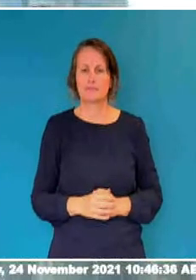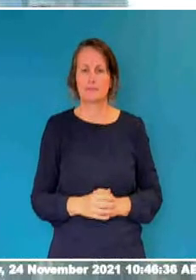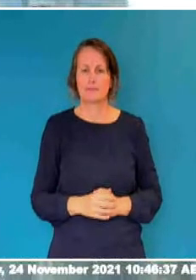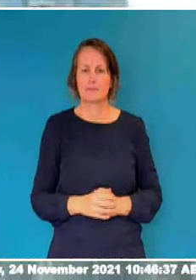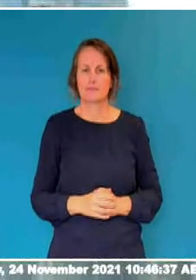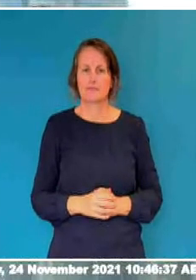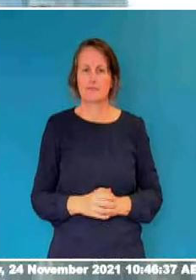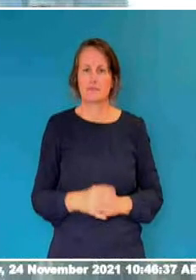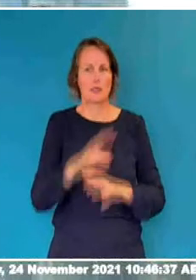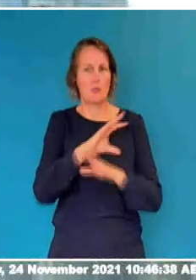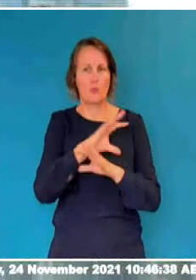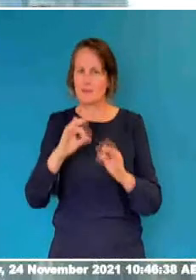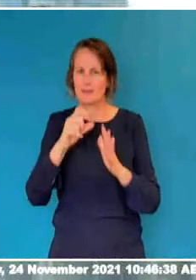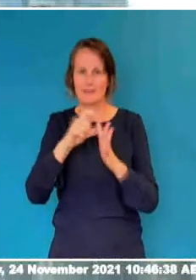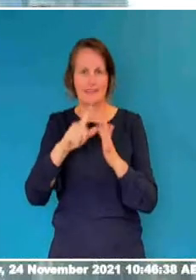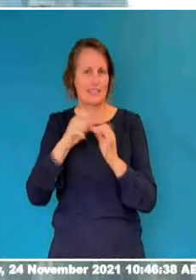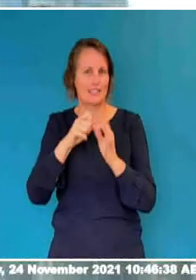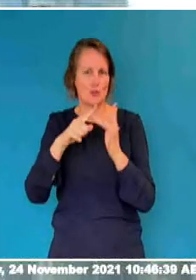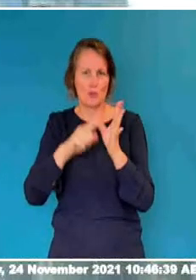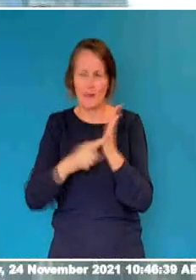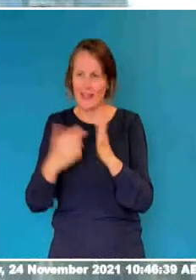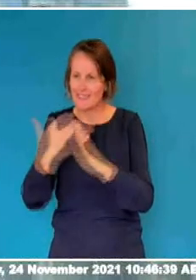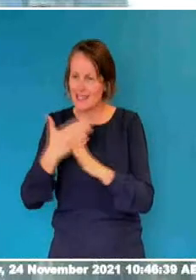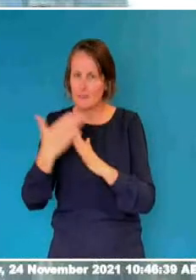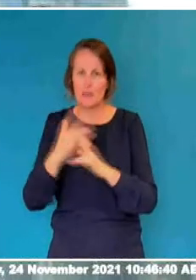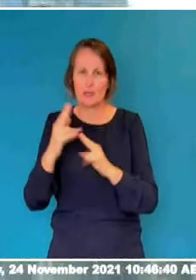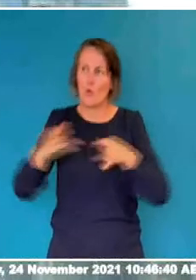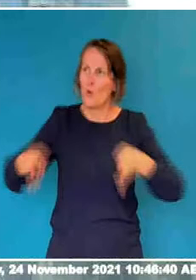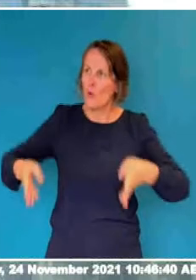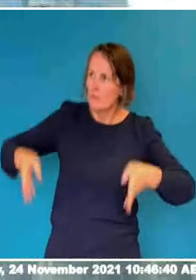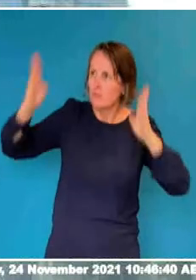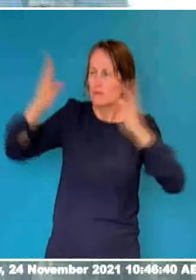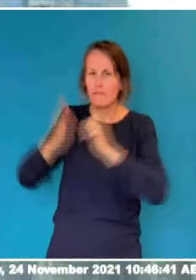digital accessibility premises. So specific requests.